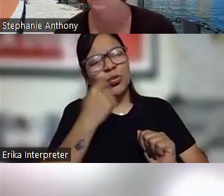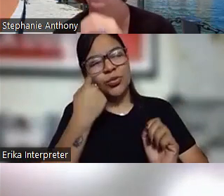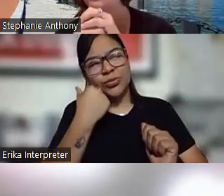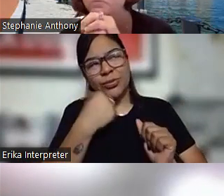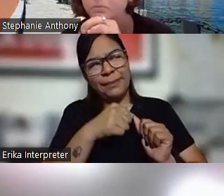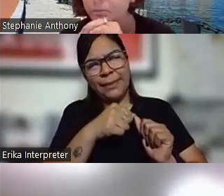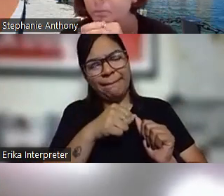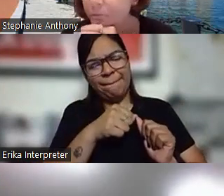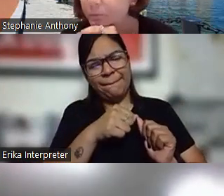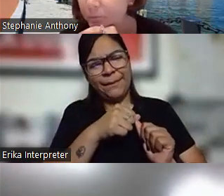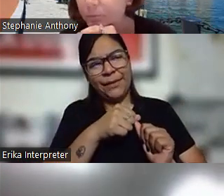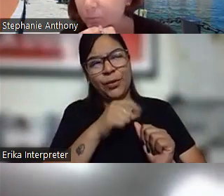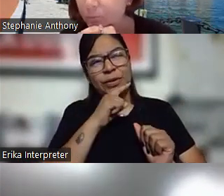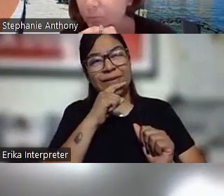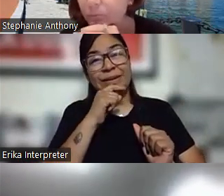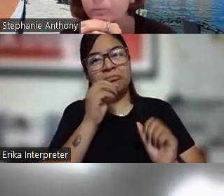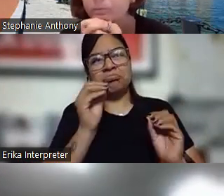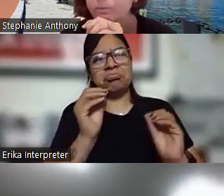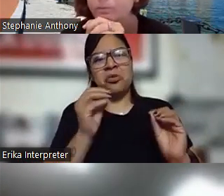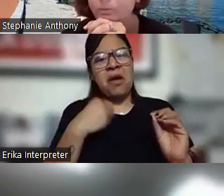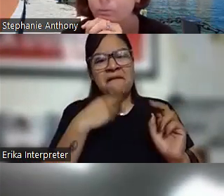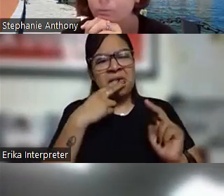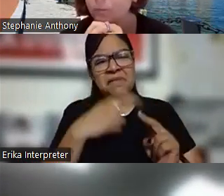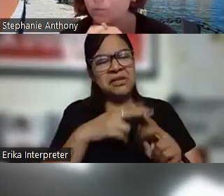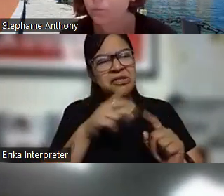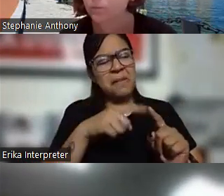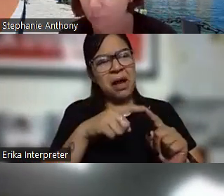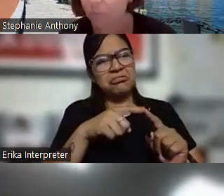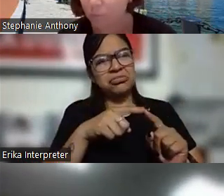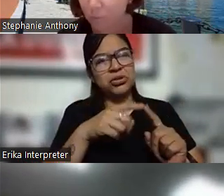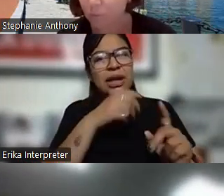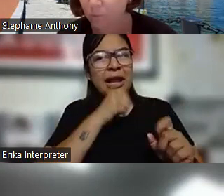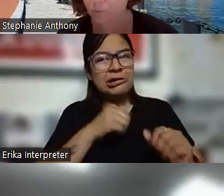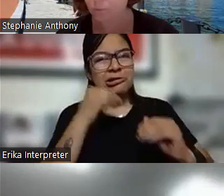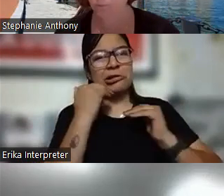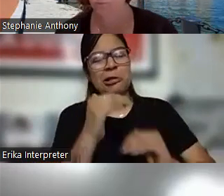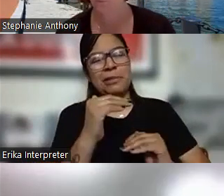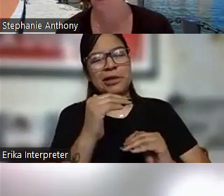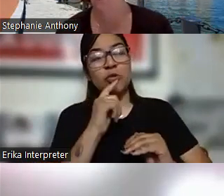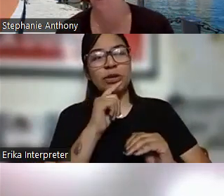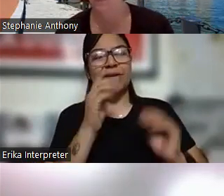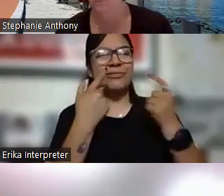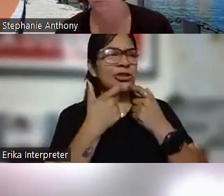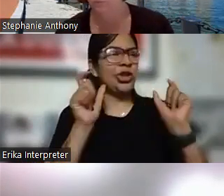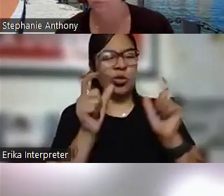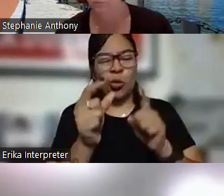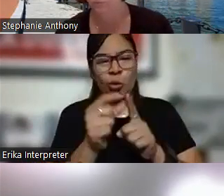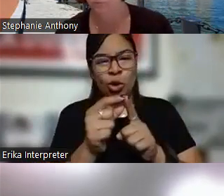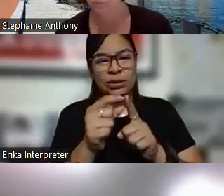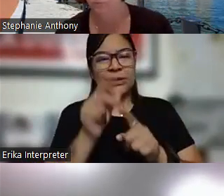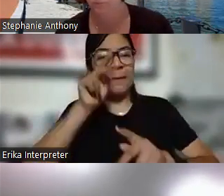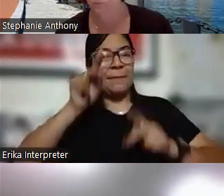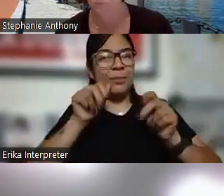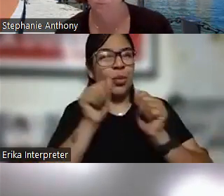in any of the print it just says people with disabilities so I don't know is it because the